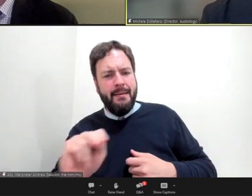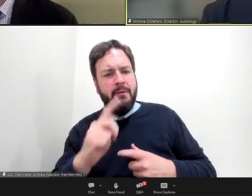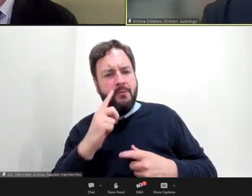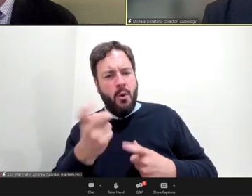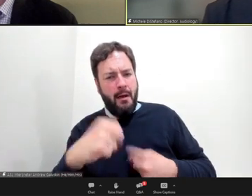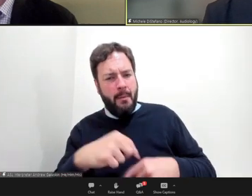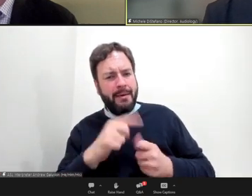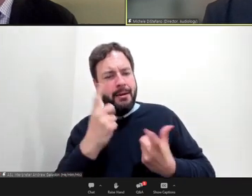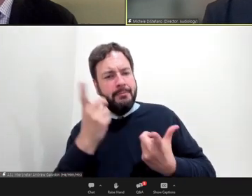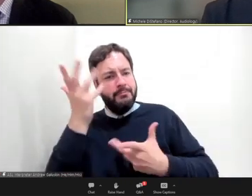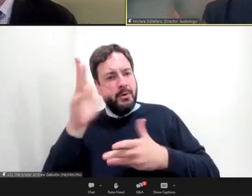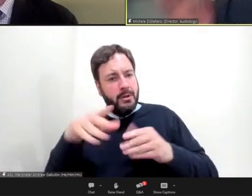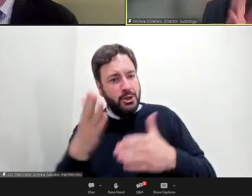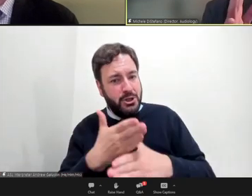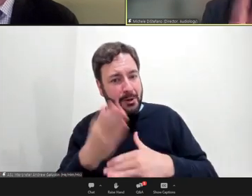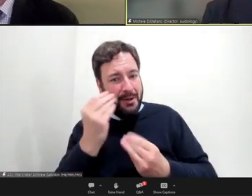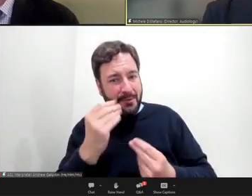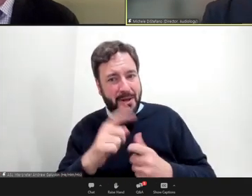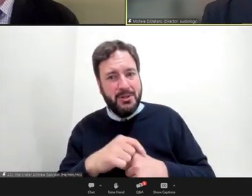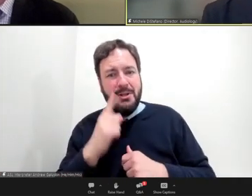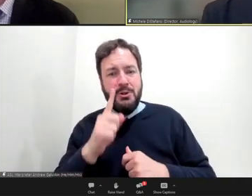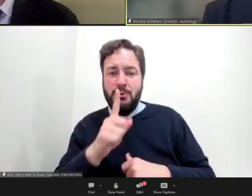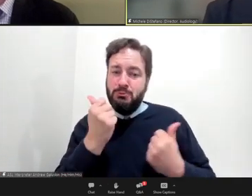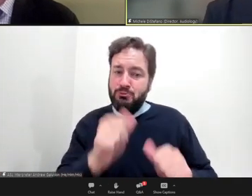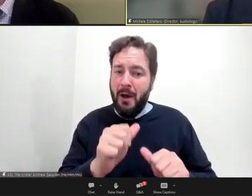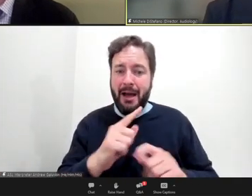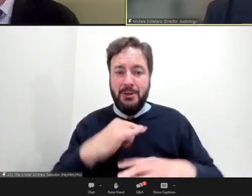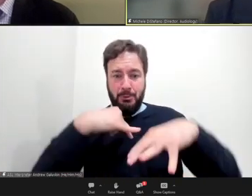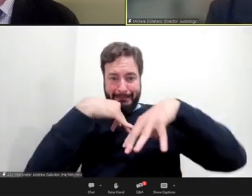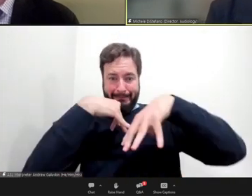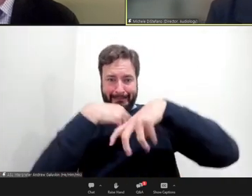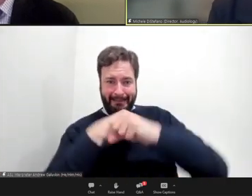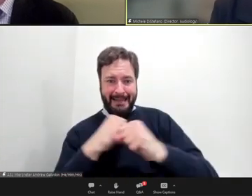that was out there. And you tried to condense as much as possible to cover